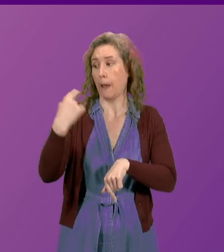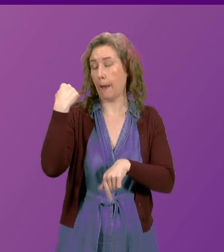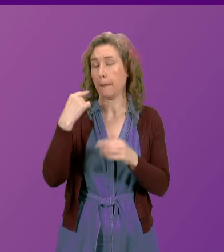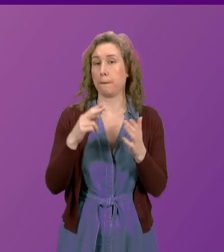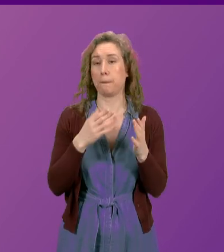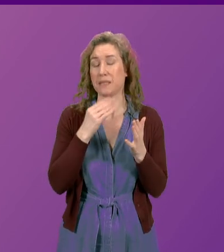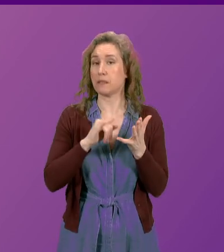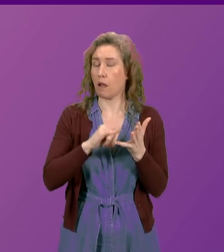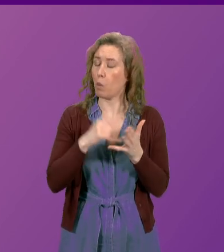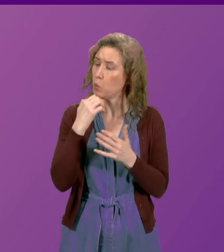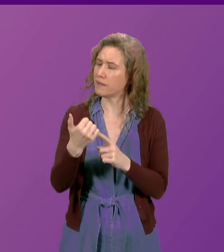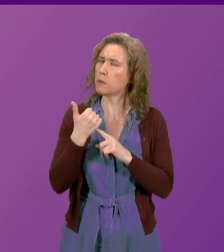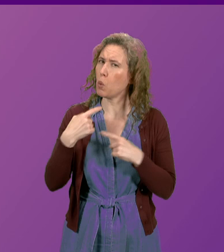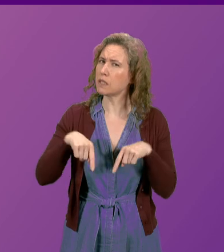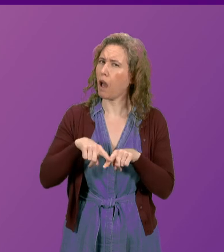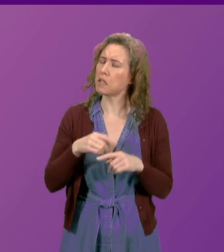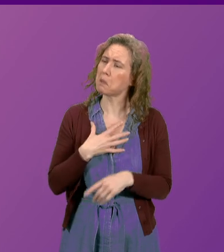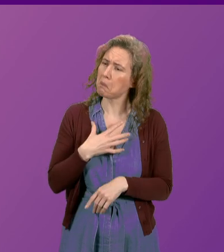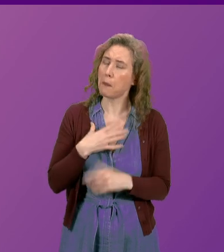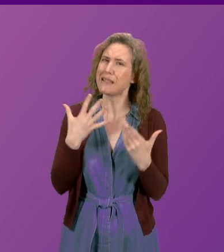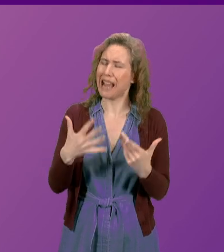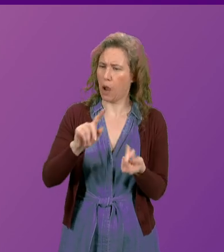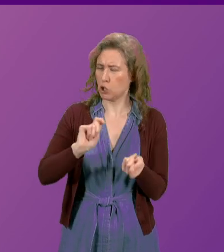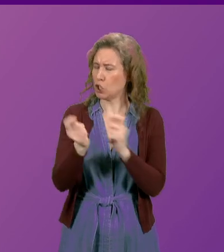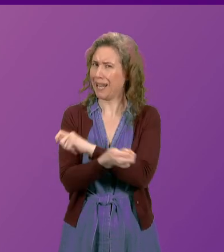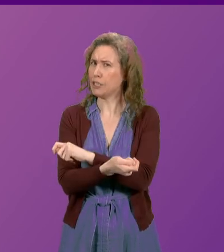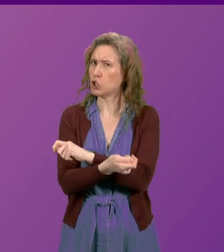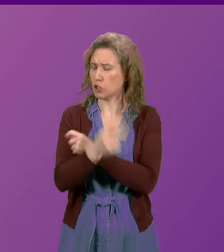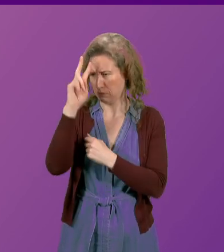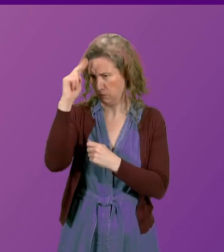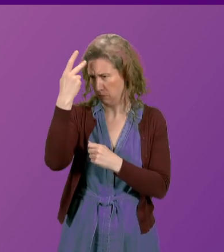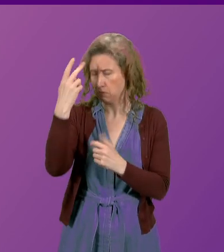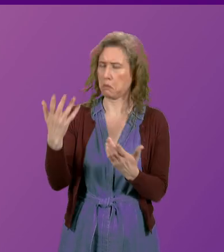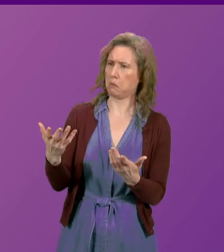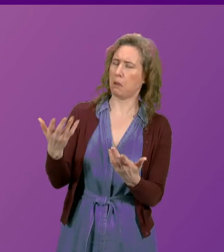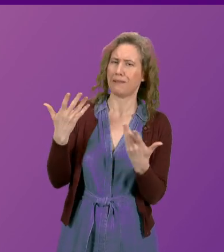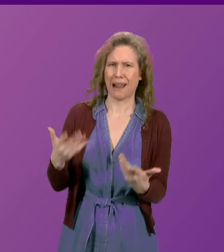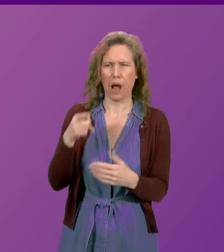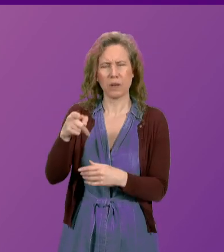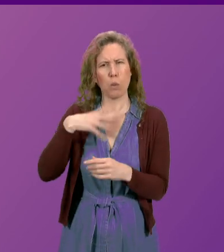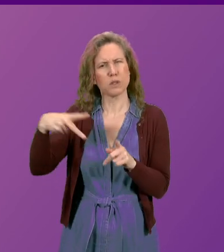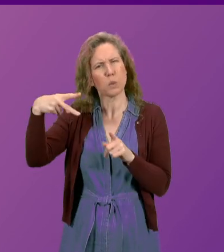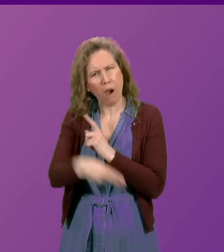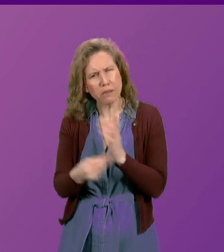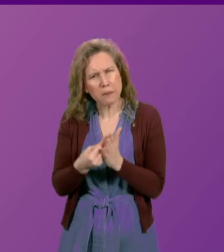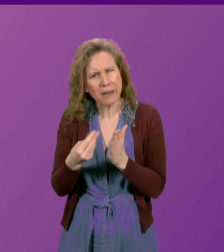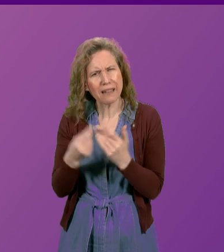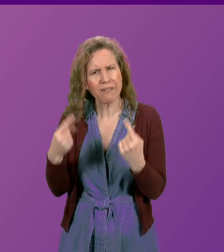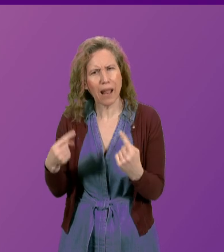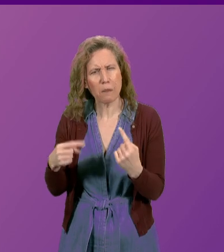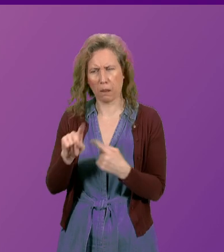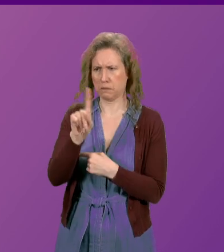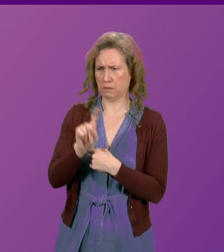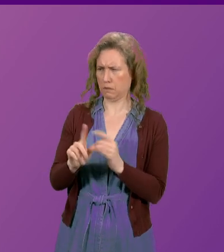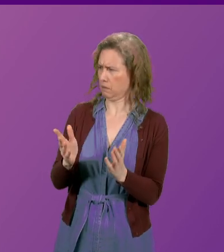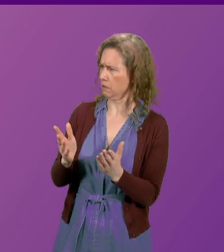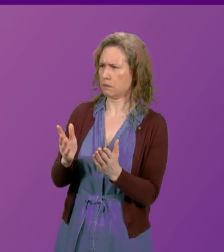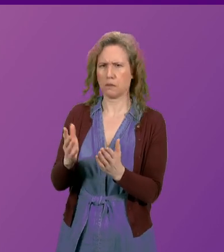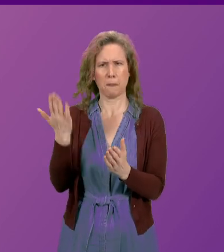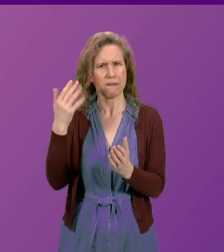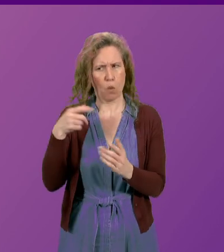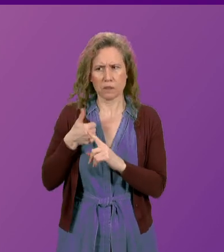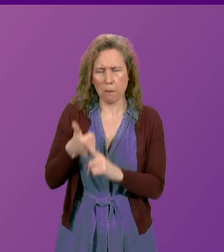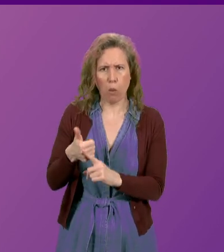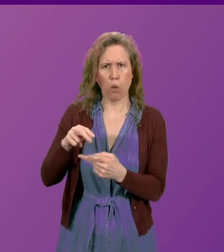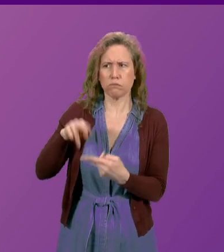have supported us, but he has now U-turned on that position. As a consequence of what he